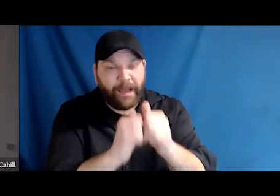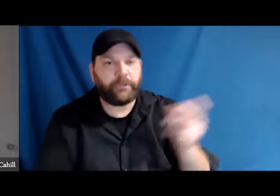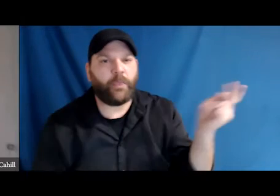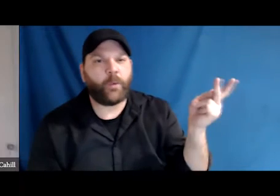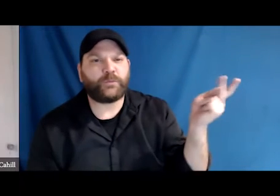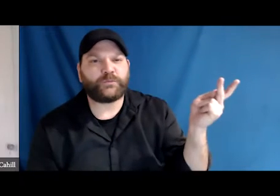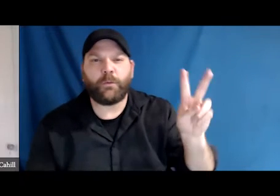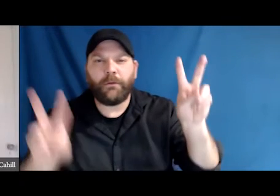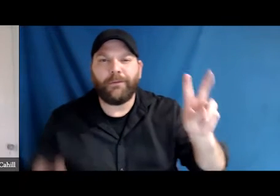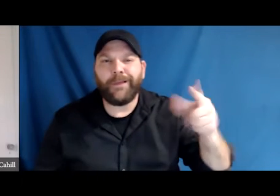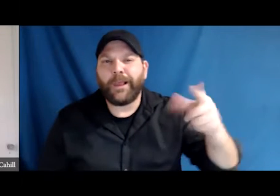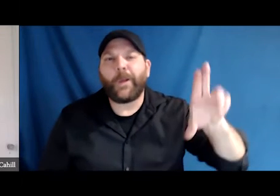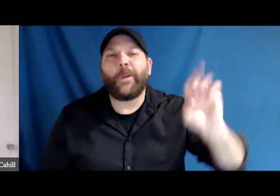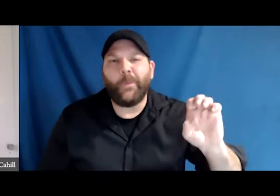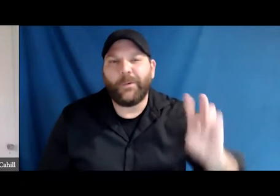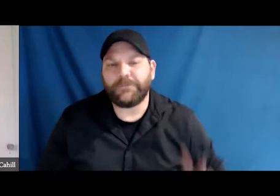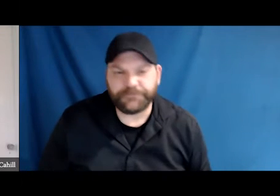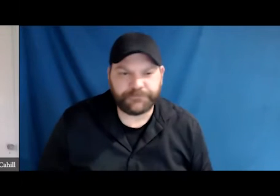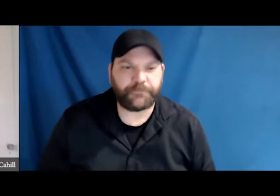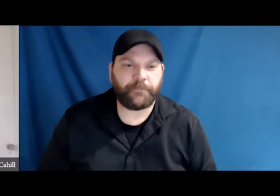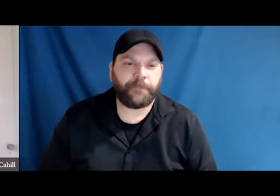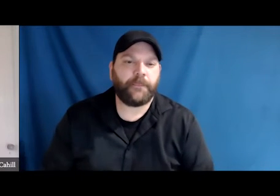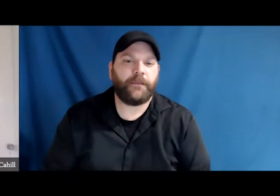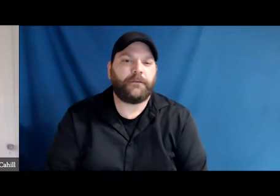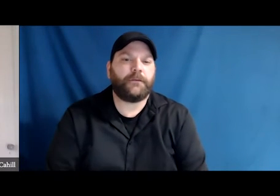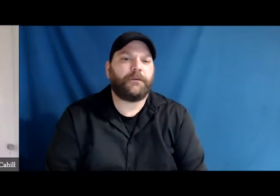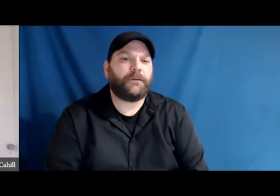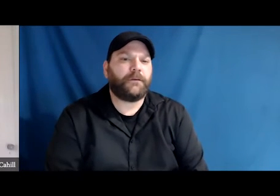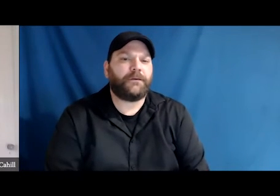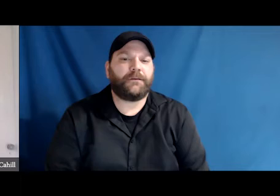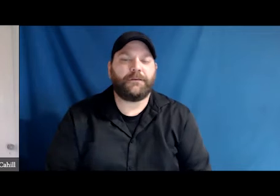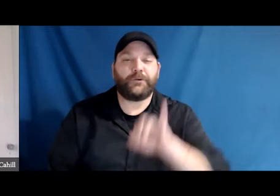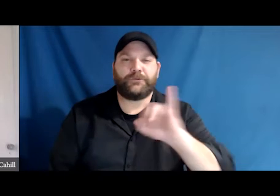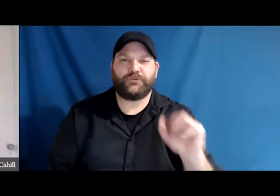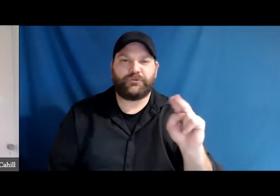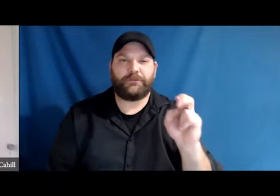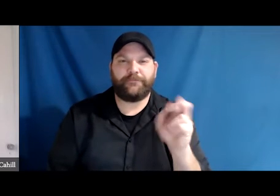For me, it was really surprising about this award because we were just doing our job, because